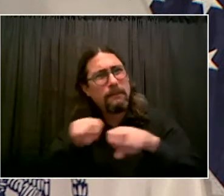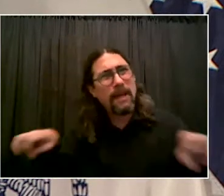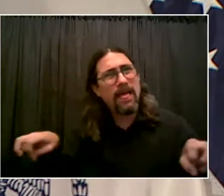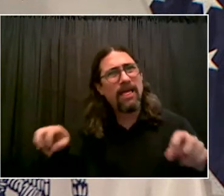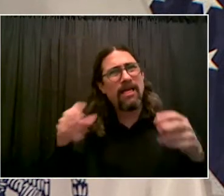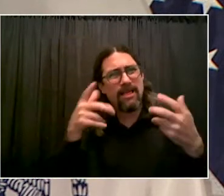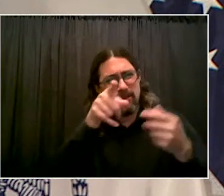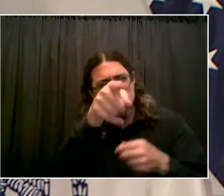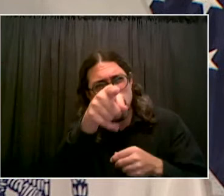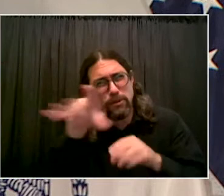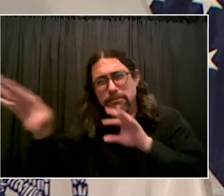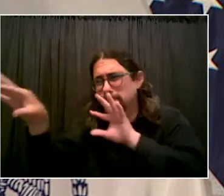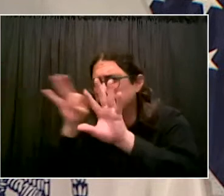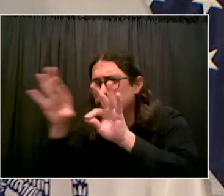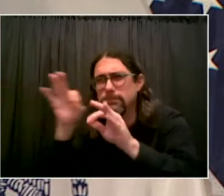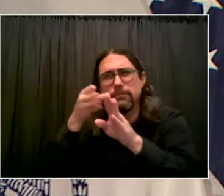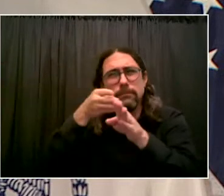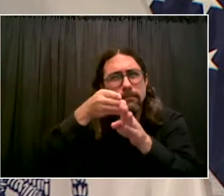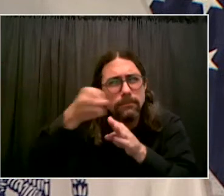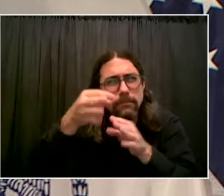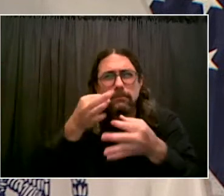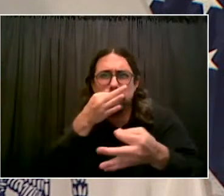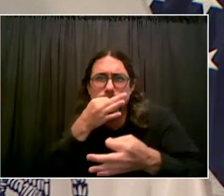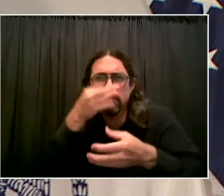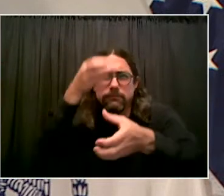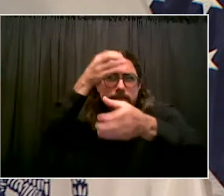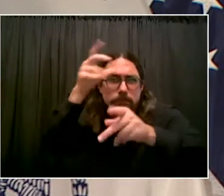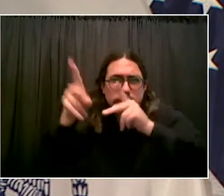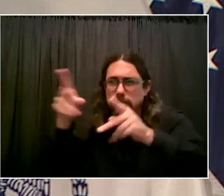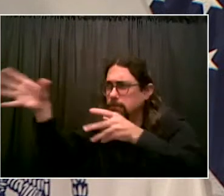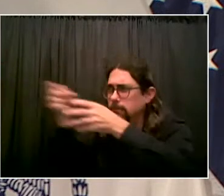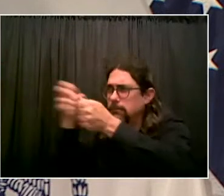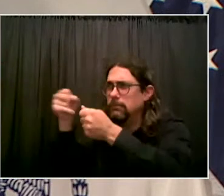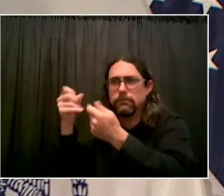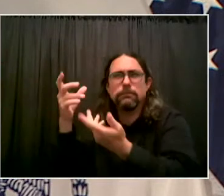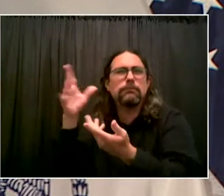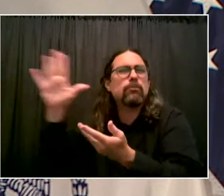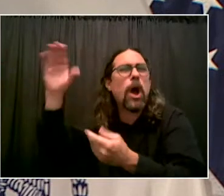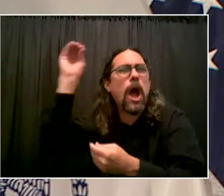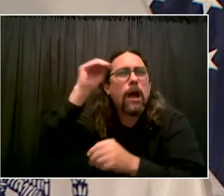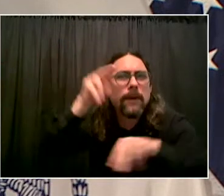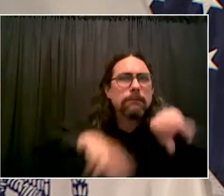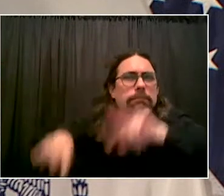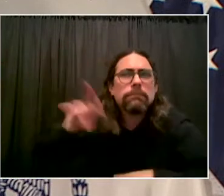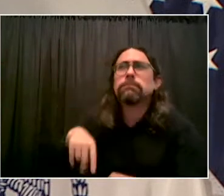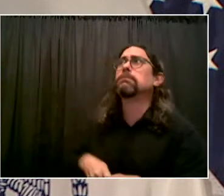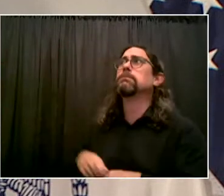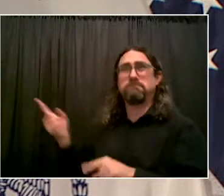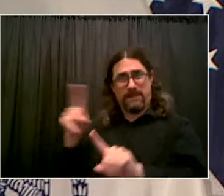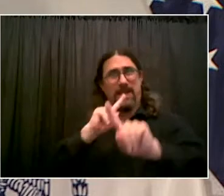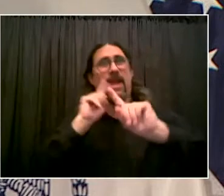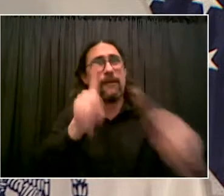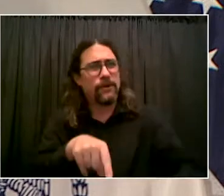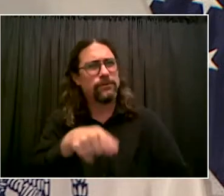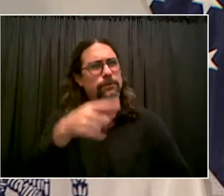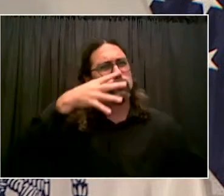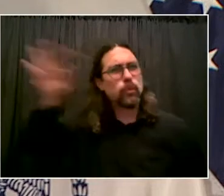WHY, INSTEAD OF INTKINERG WITH THE SELECTION PROCESS YOU DIDN'T REALLY MAKE THE